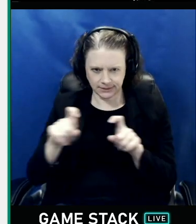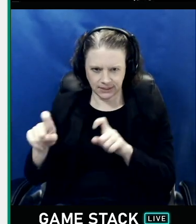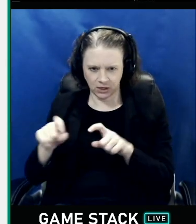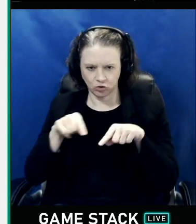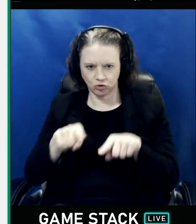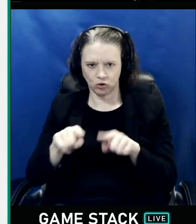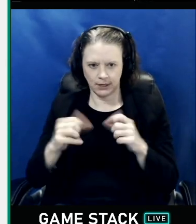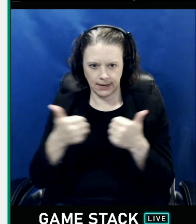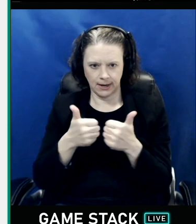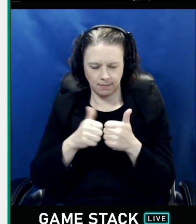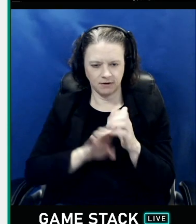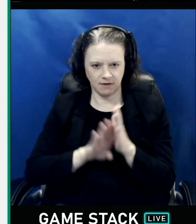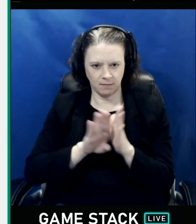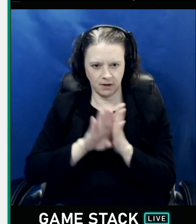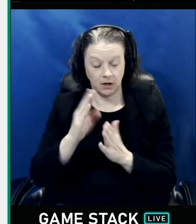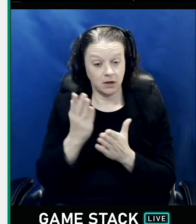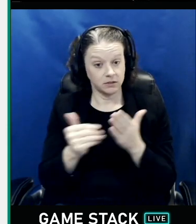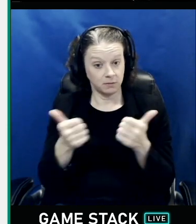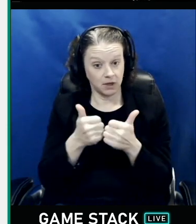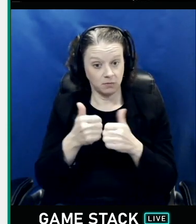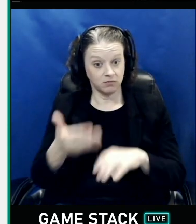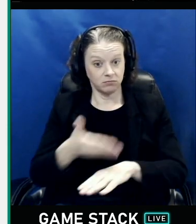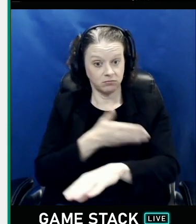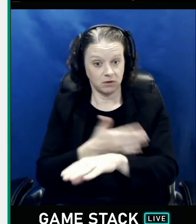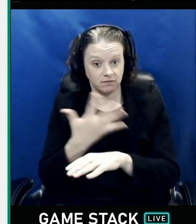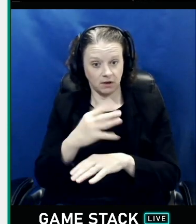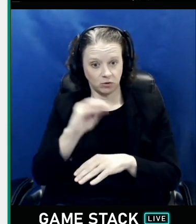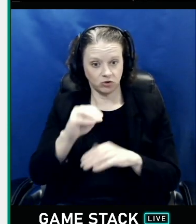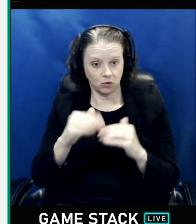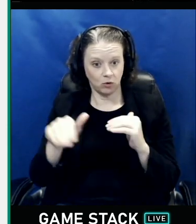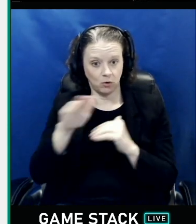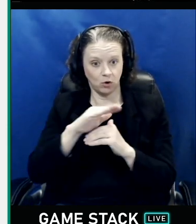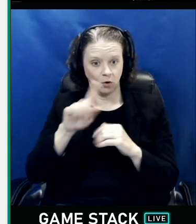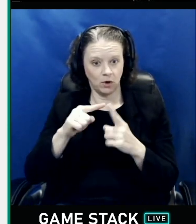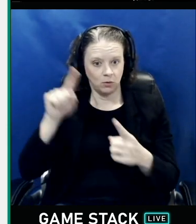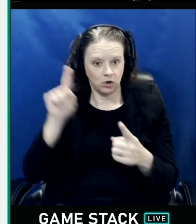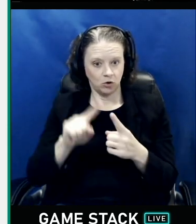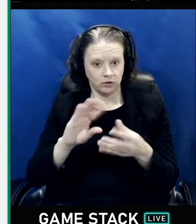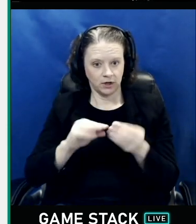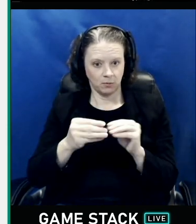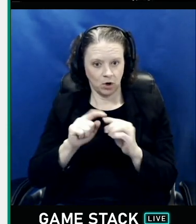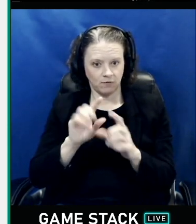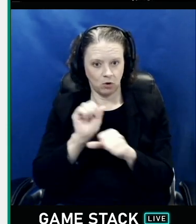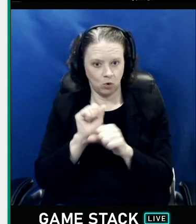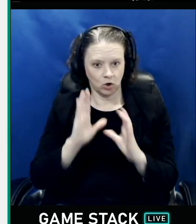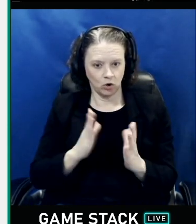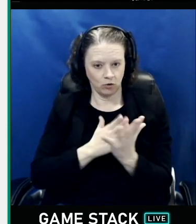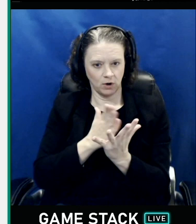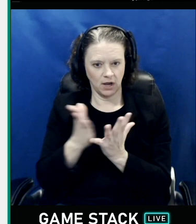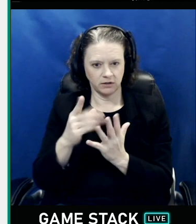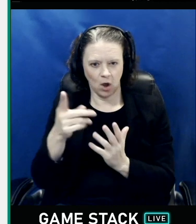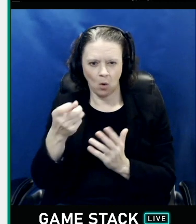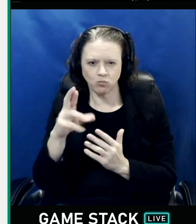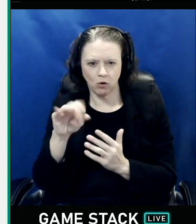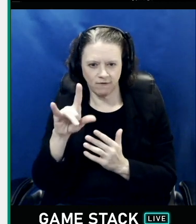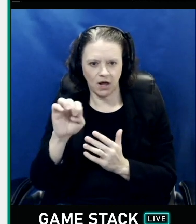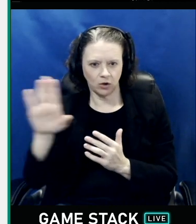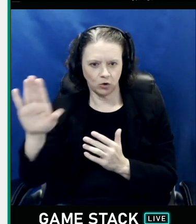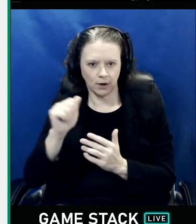some games improved by 5% or more after reducing the number of worker threads. Be sure to profile your application, especially for your minimum